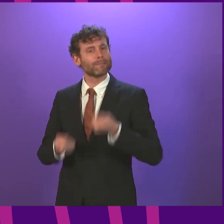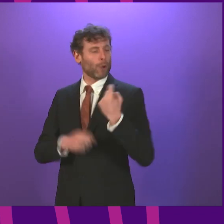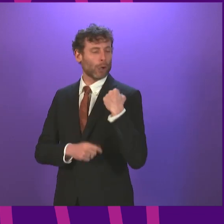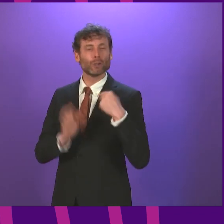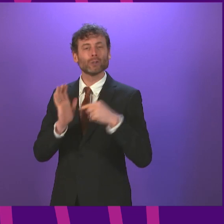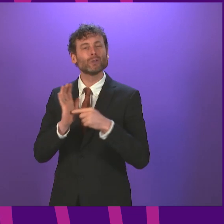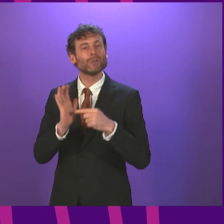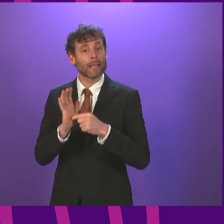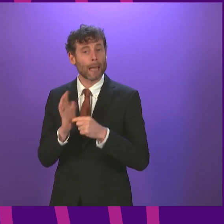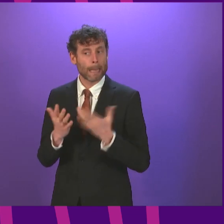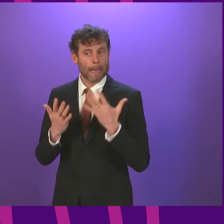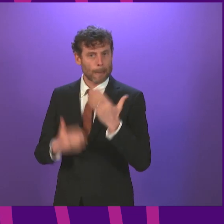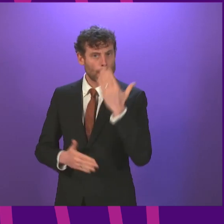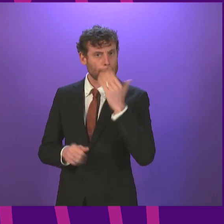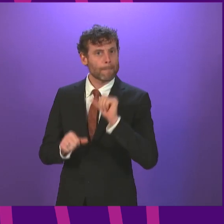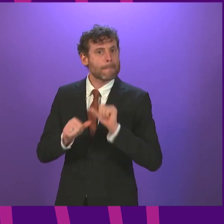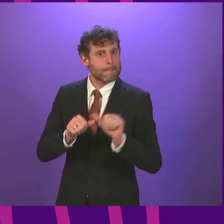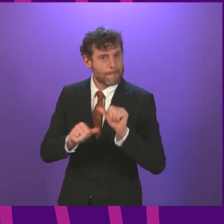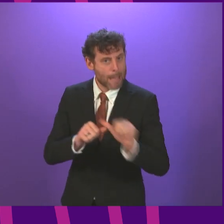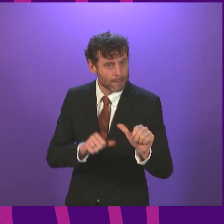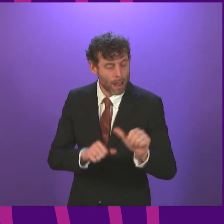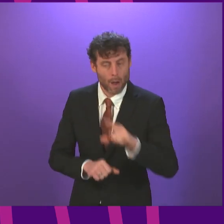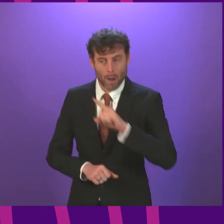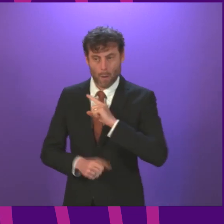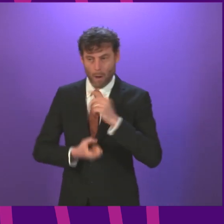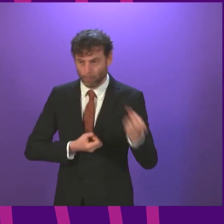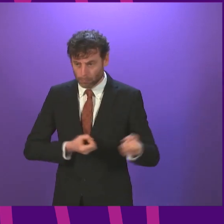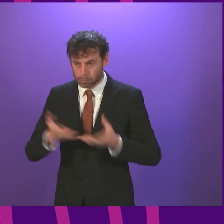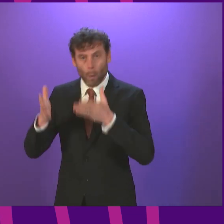numbers of cases, hospitalisations and deaths have all fallen in recent weeks, and when